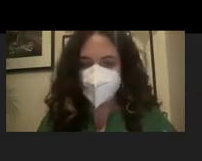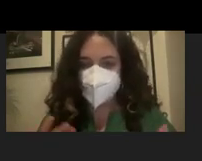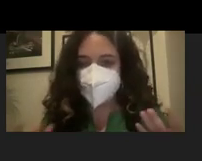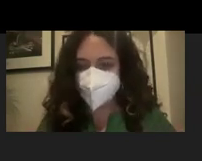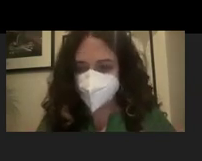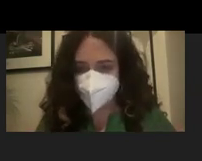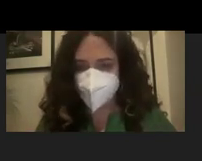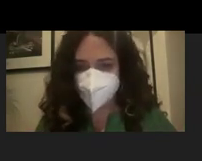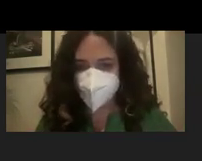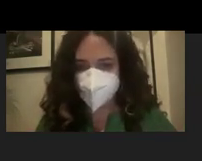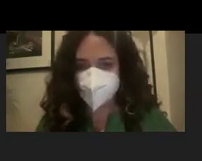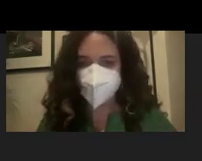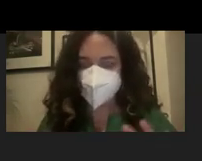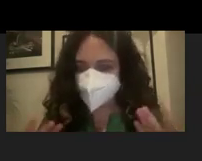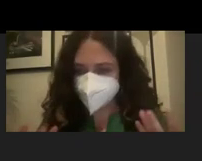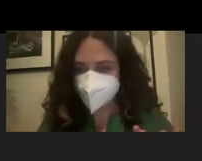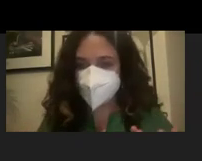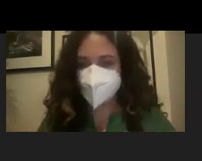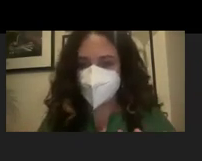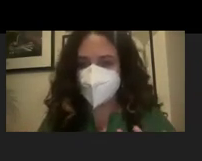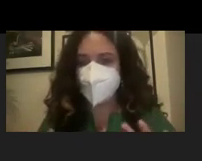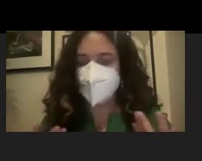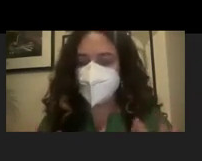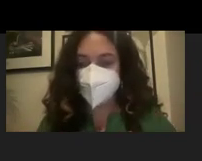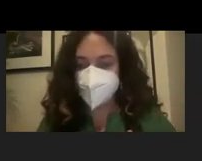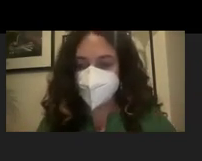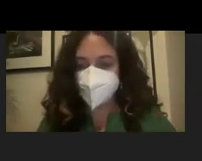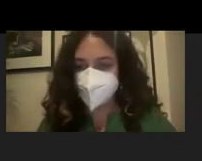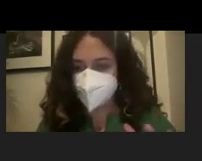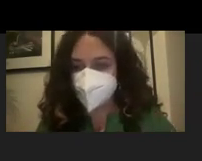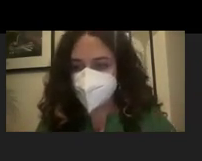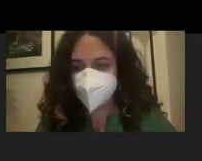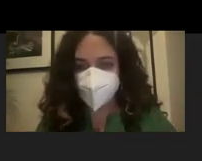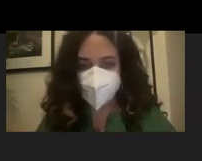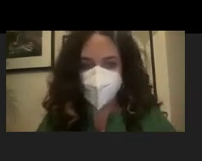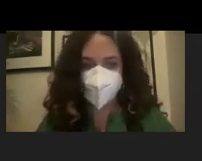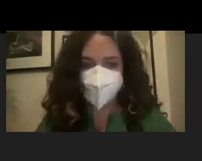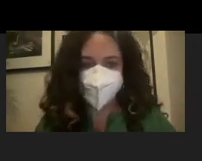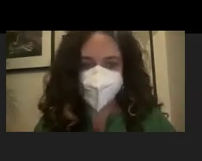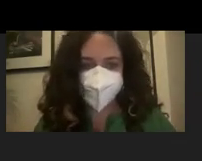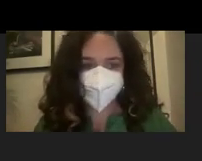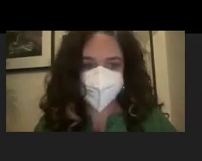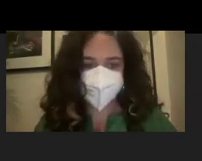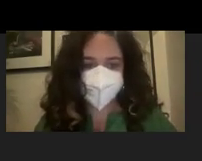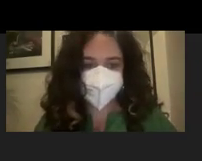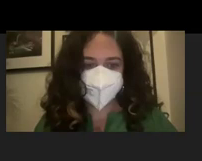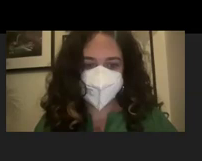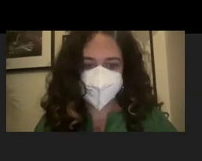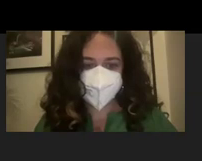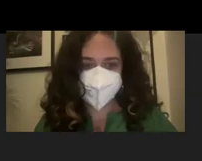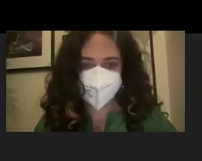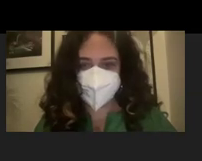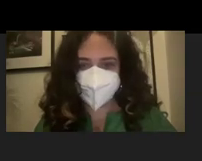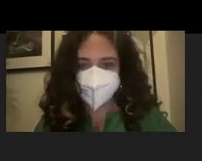we choose to allow them to die continue to die disappear and become more disabled next slide